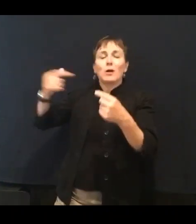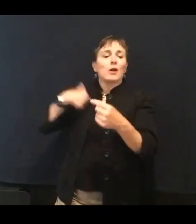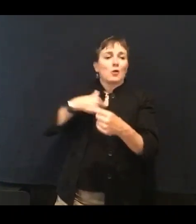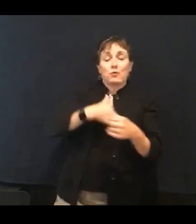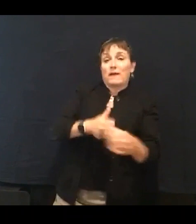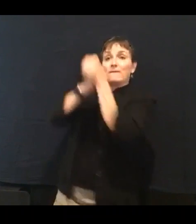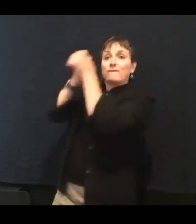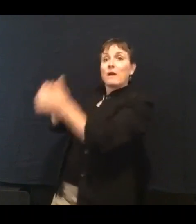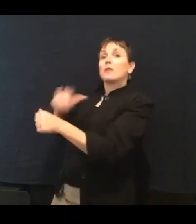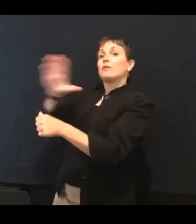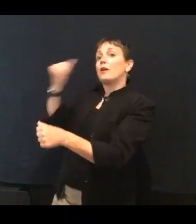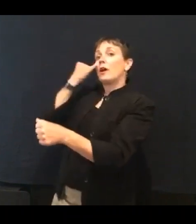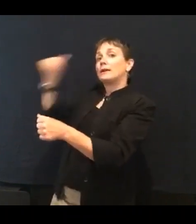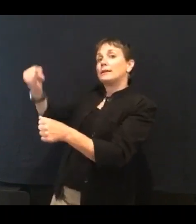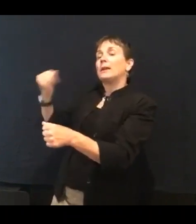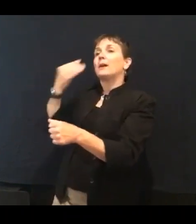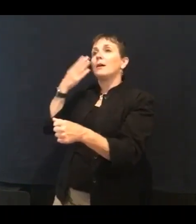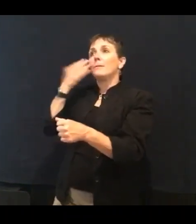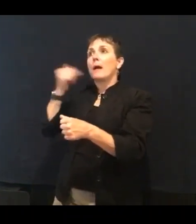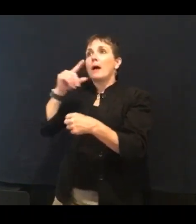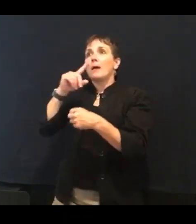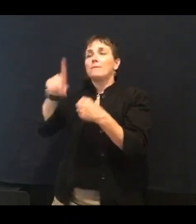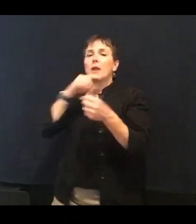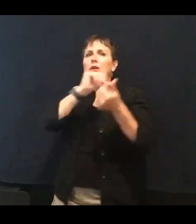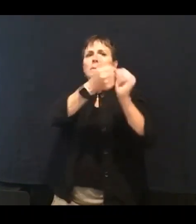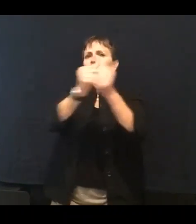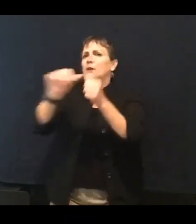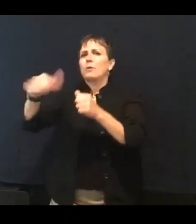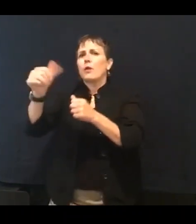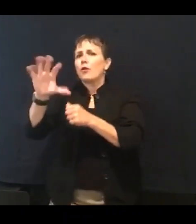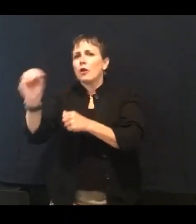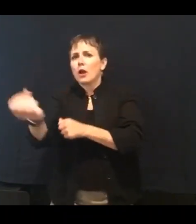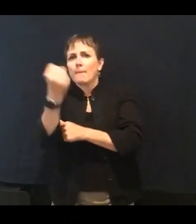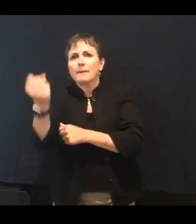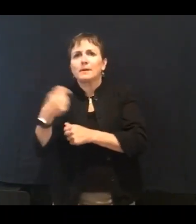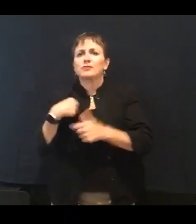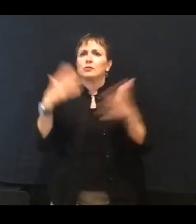We assembled a brilliant team of researchers from six organizations. The idea